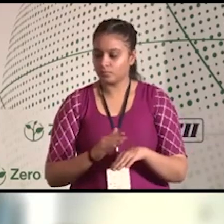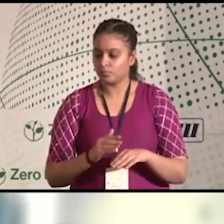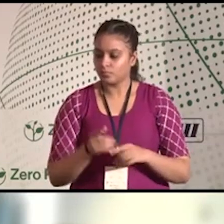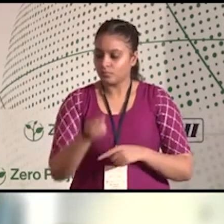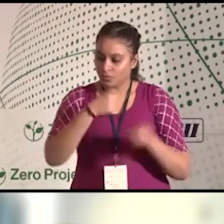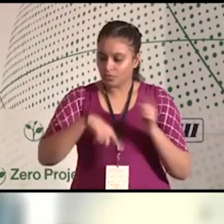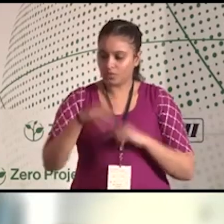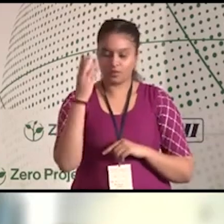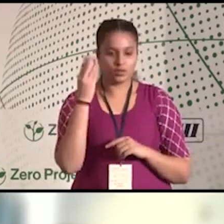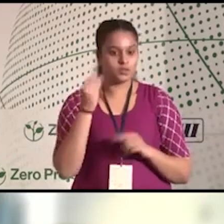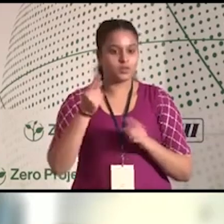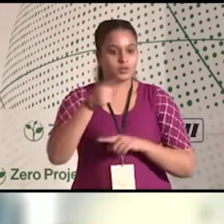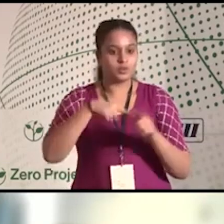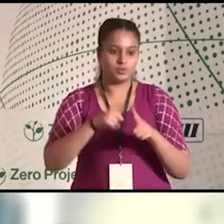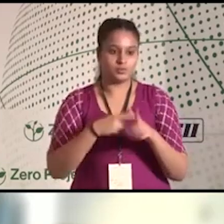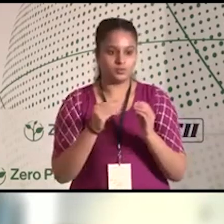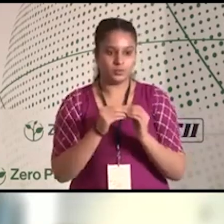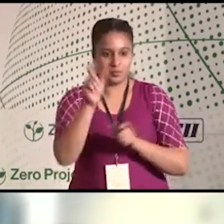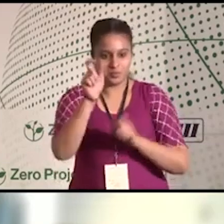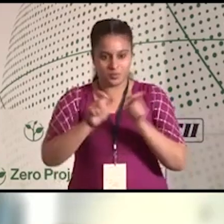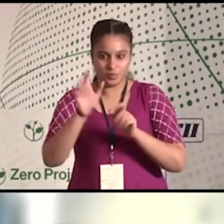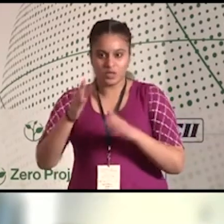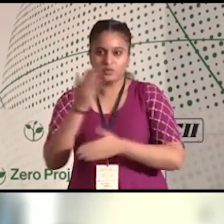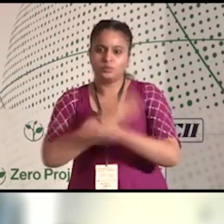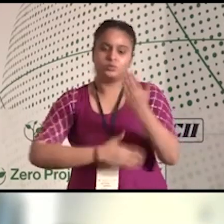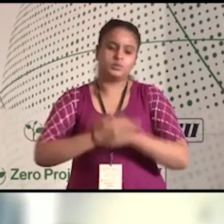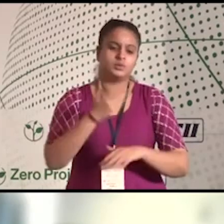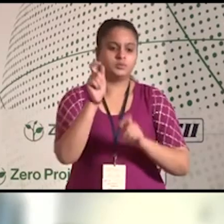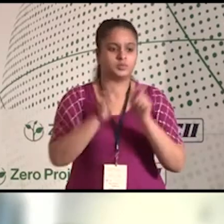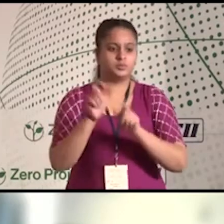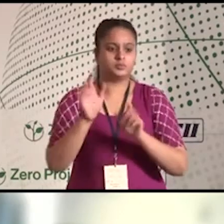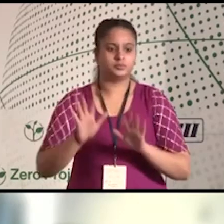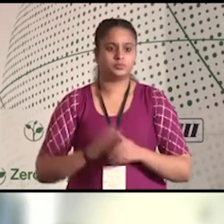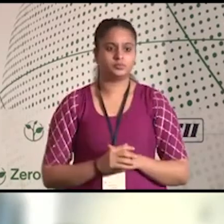of course we hire people with disabilities. Nobody's ever going to say